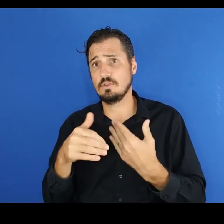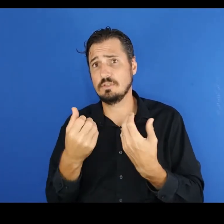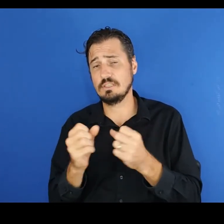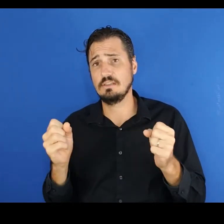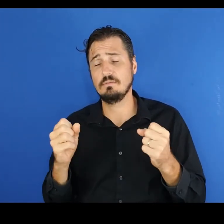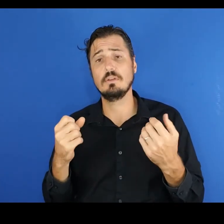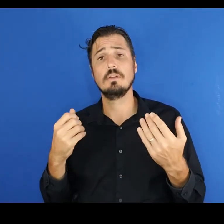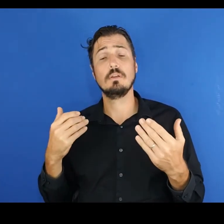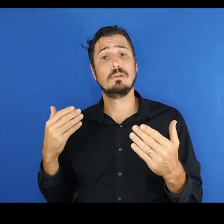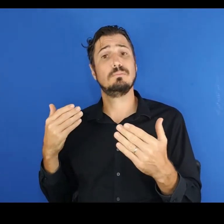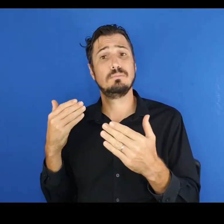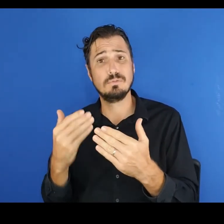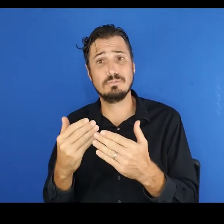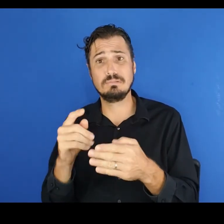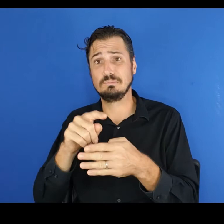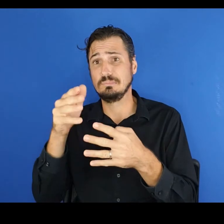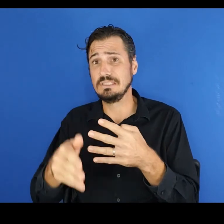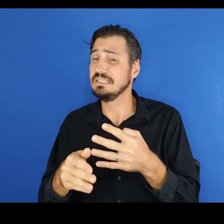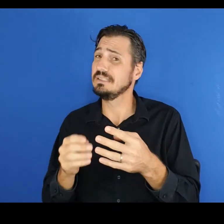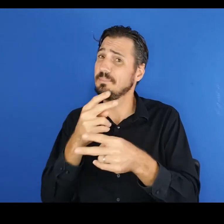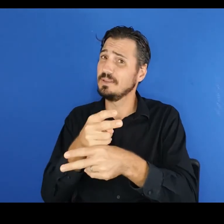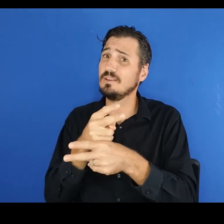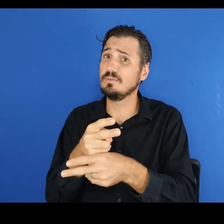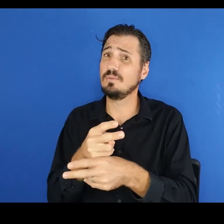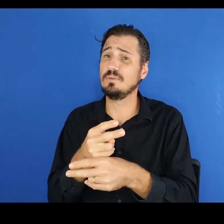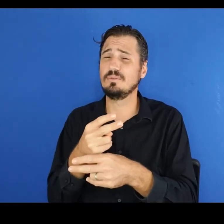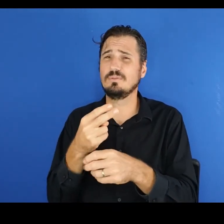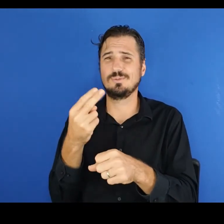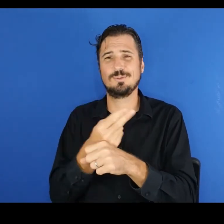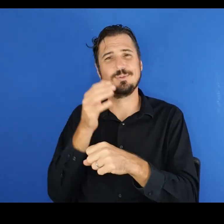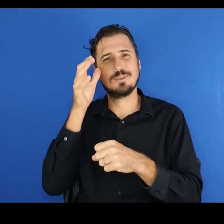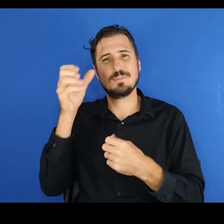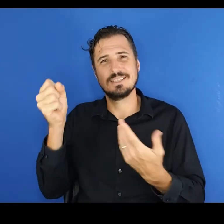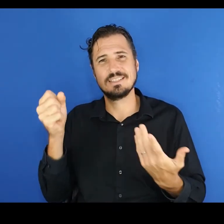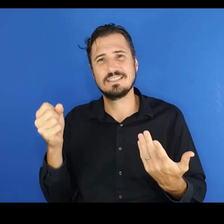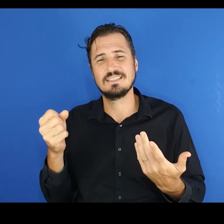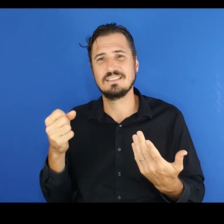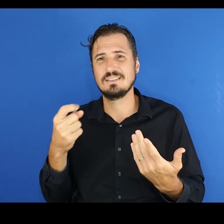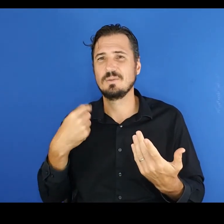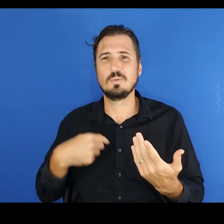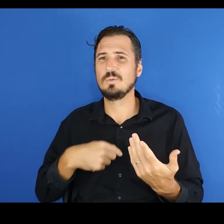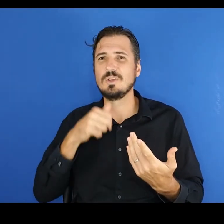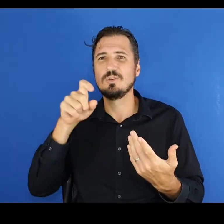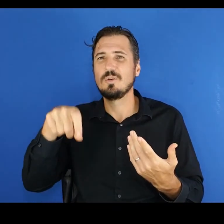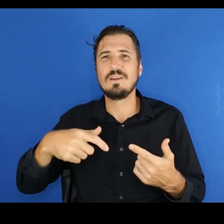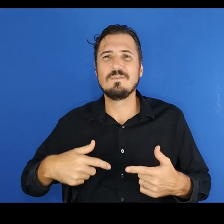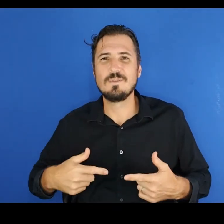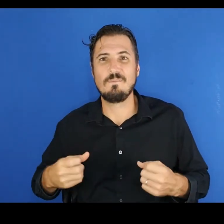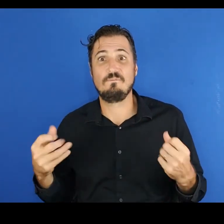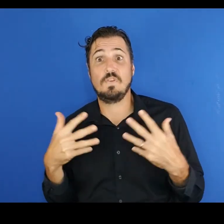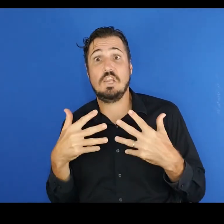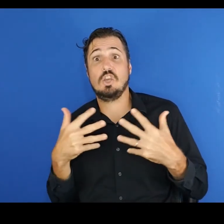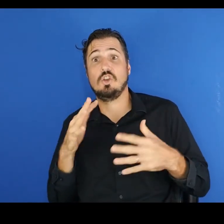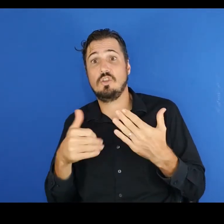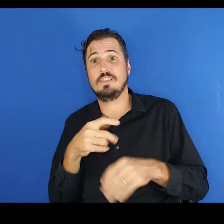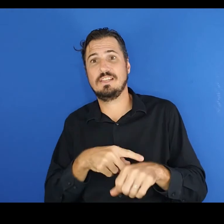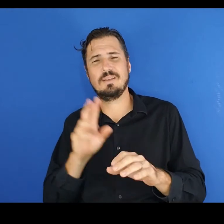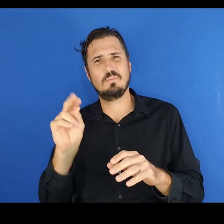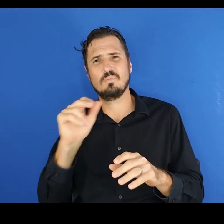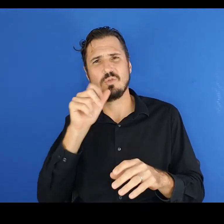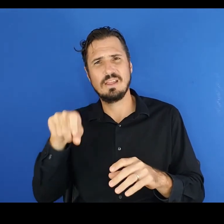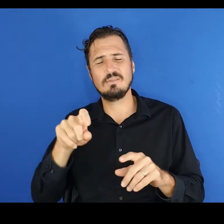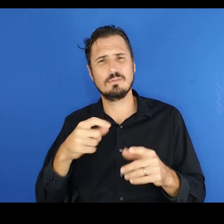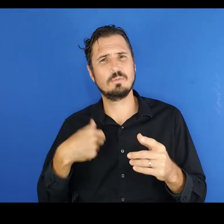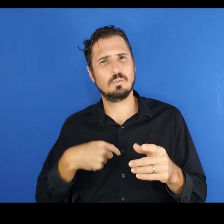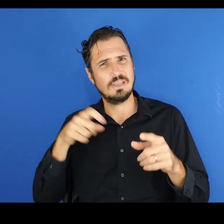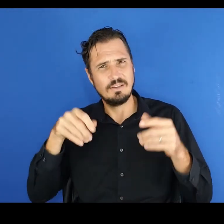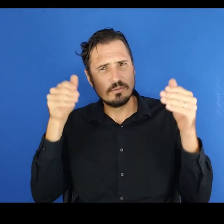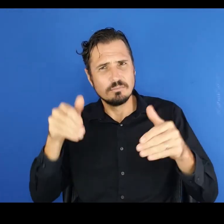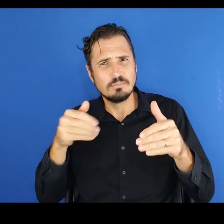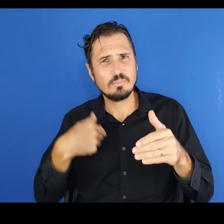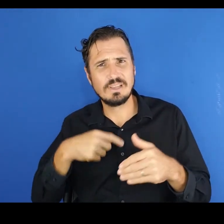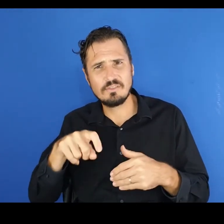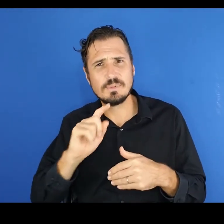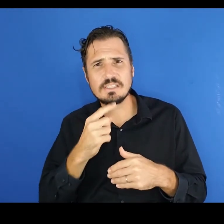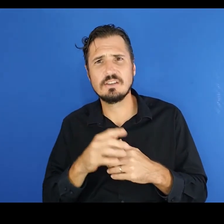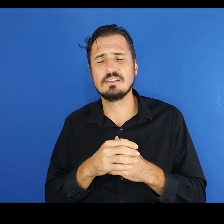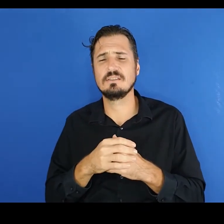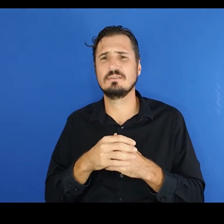As we enter into this weekend and the coming weeks, please be careful and use common sense. We don’t need to live in fear, but we do need to take this seriously